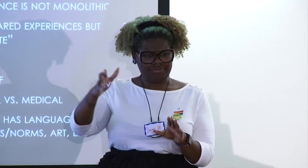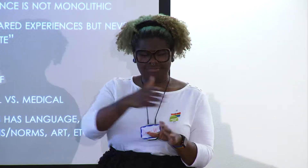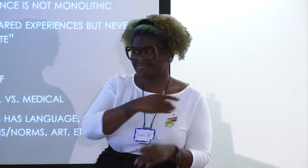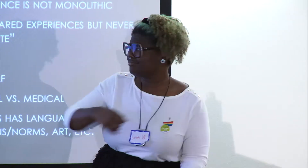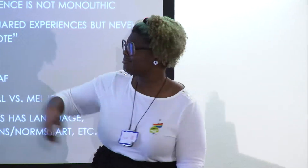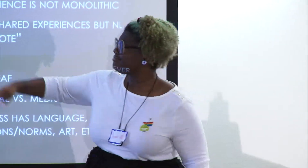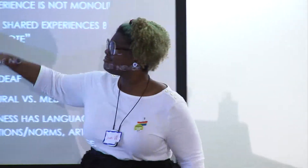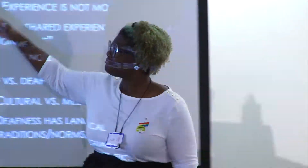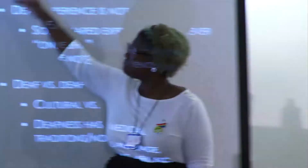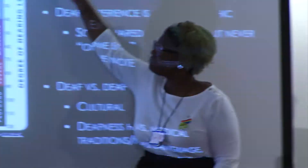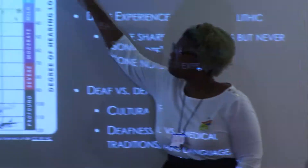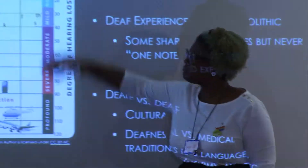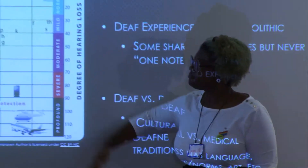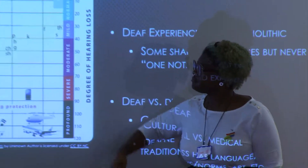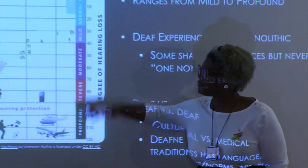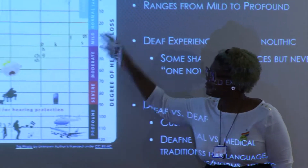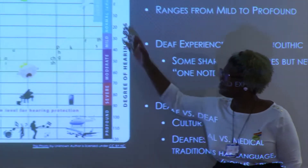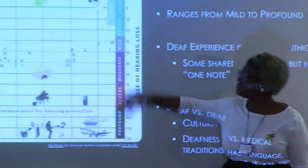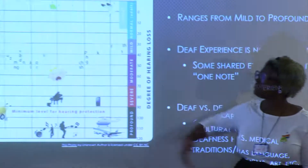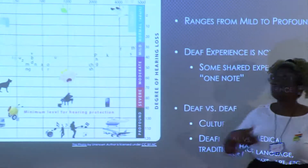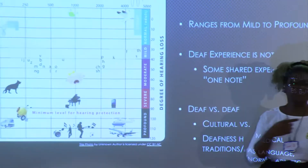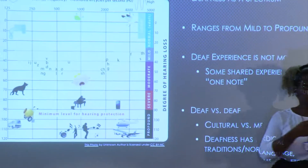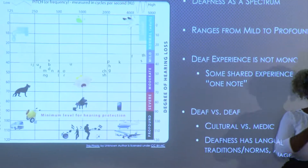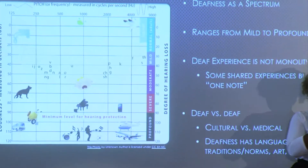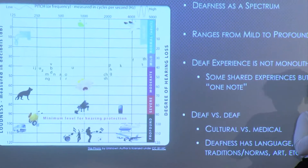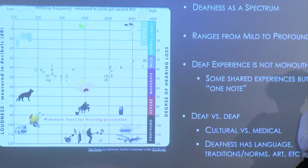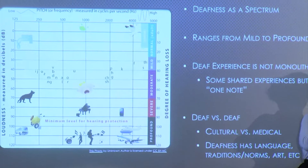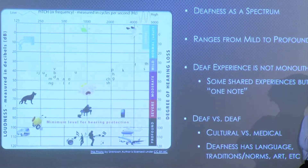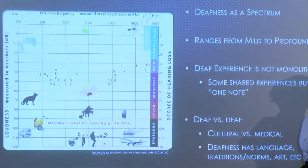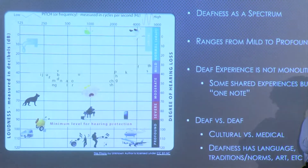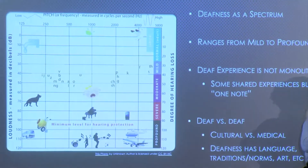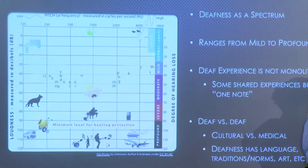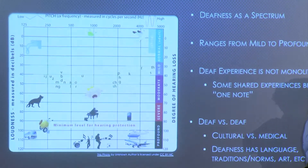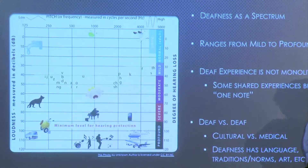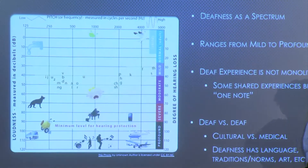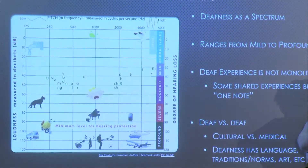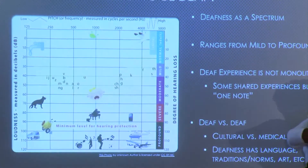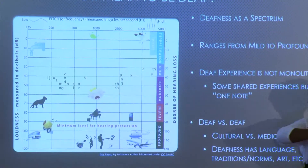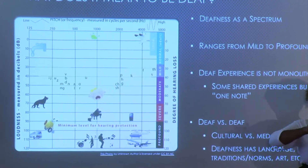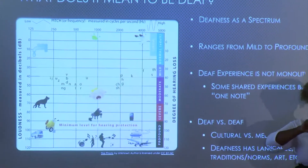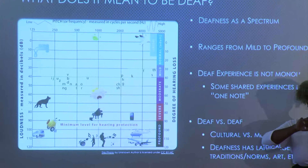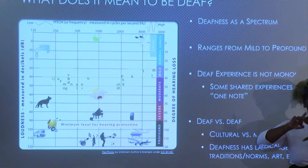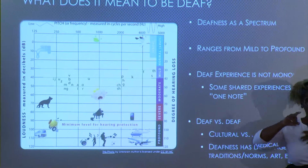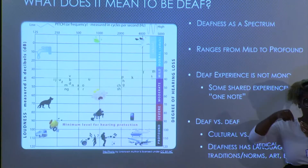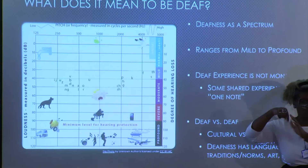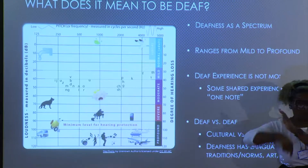So deafness is actually a range from my mild hearing